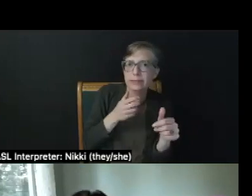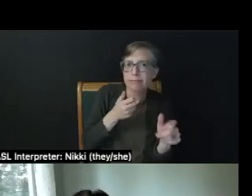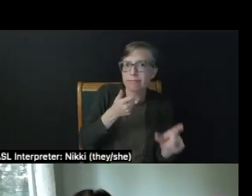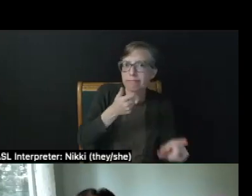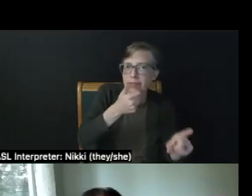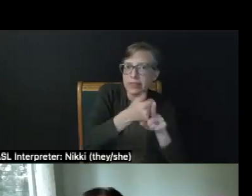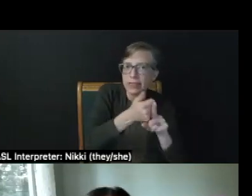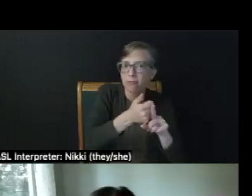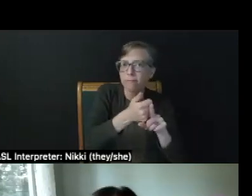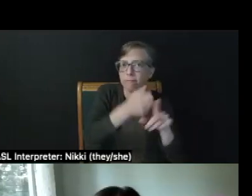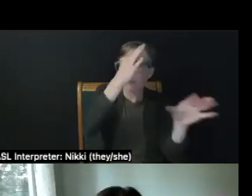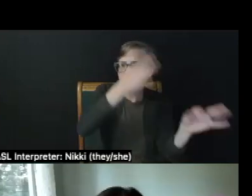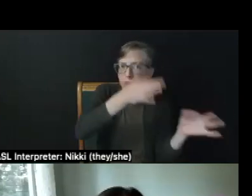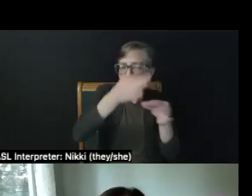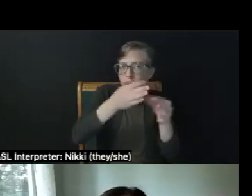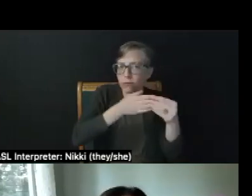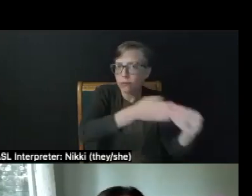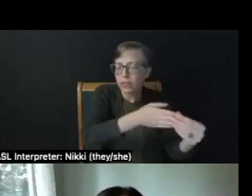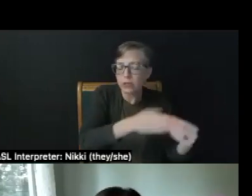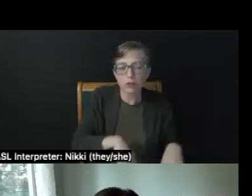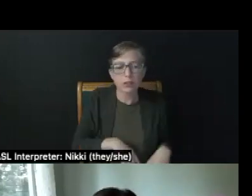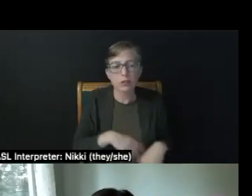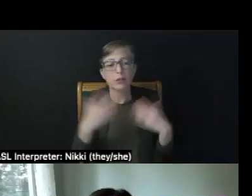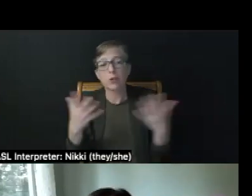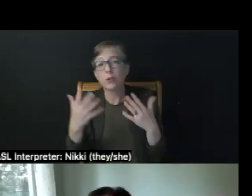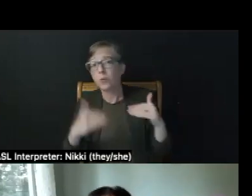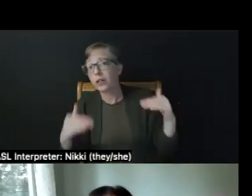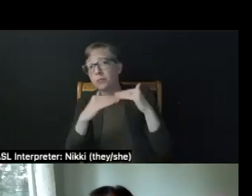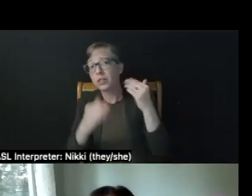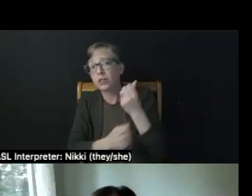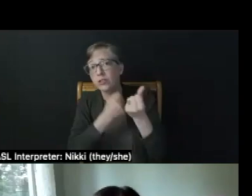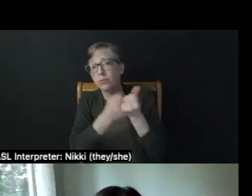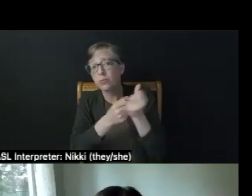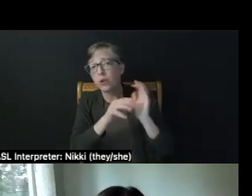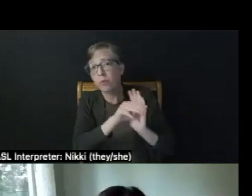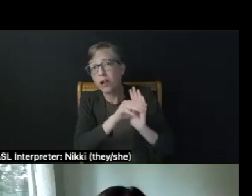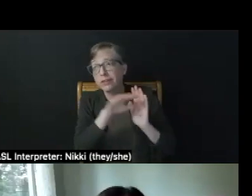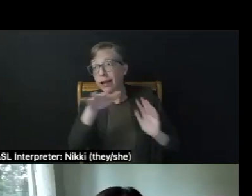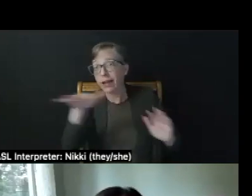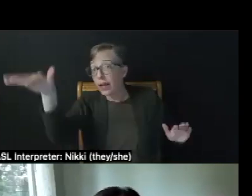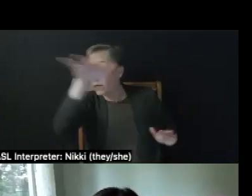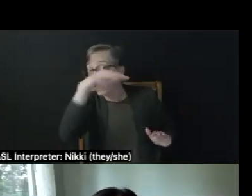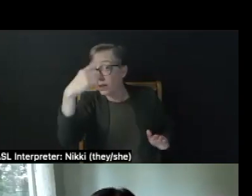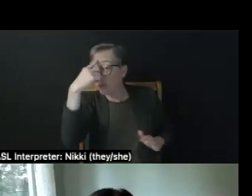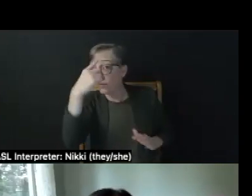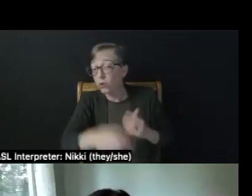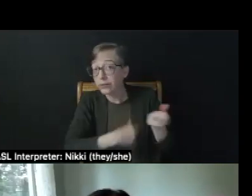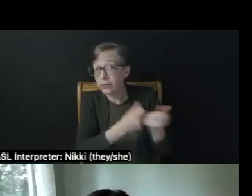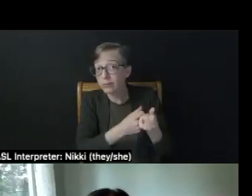What peer support models are out there to support disabled people of color accessing HCBS?